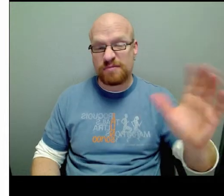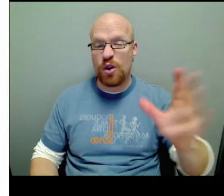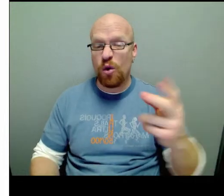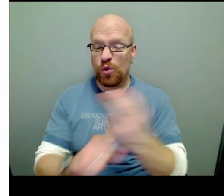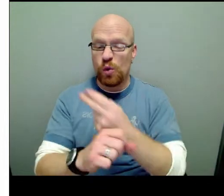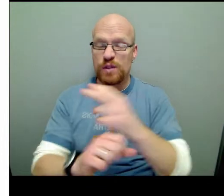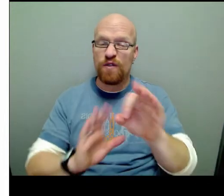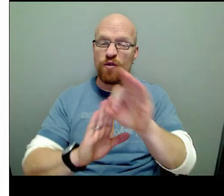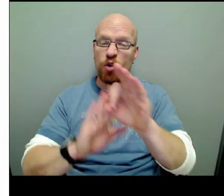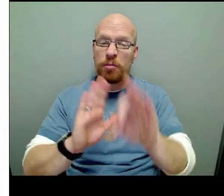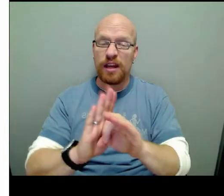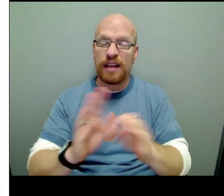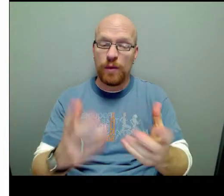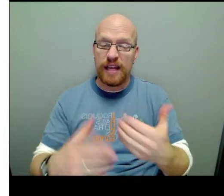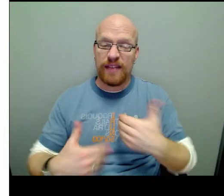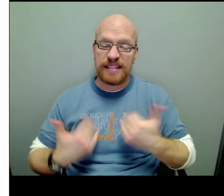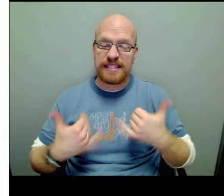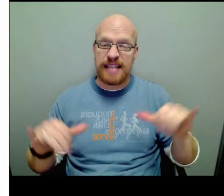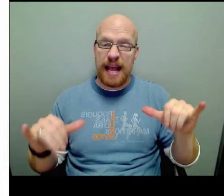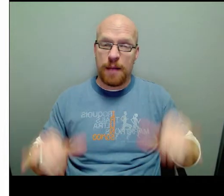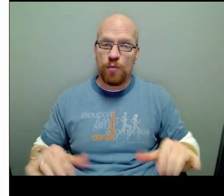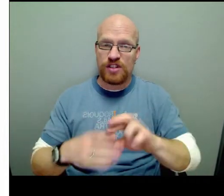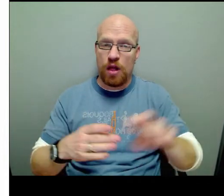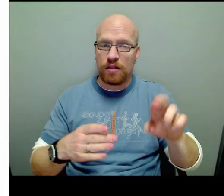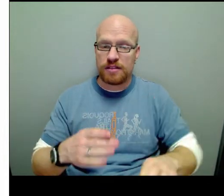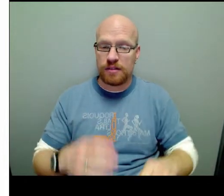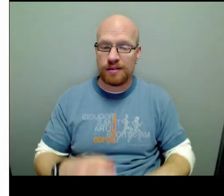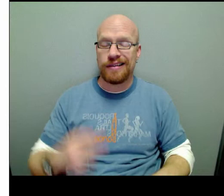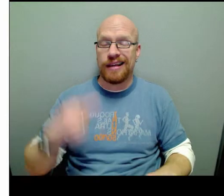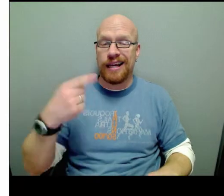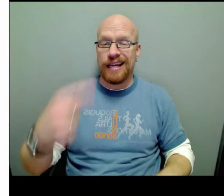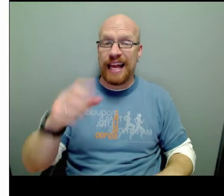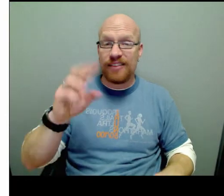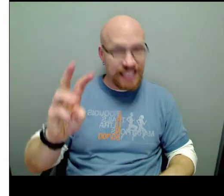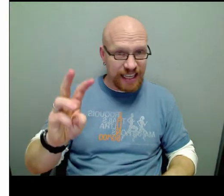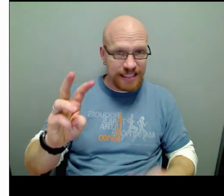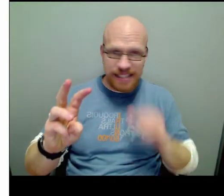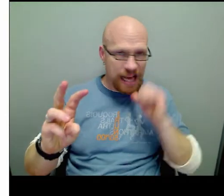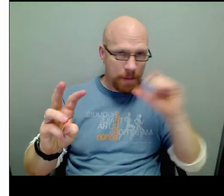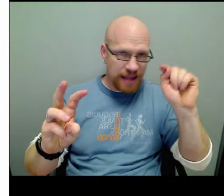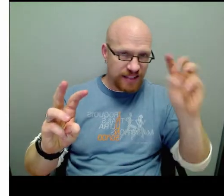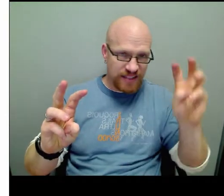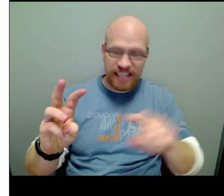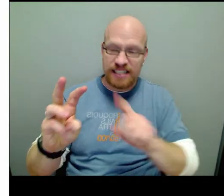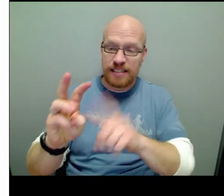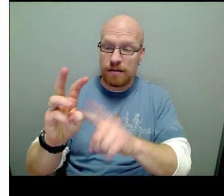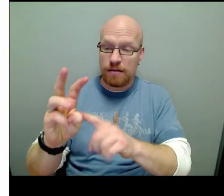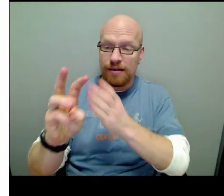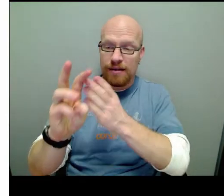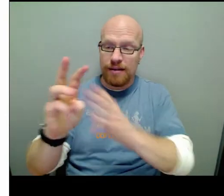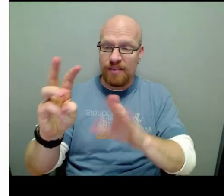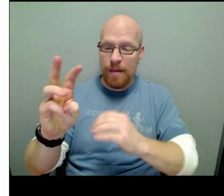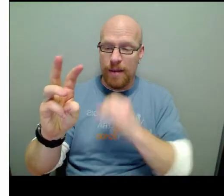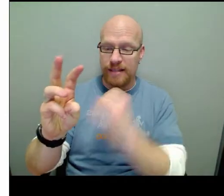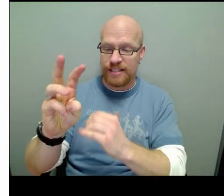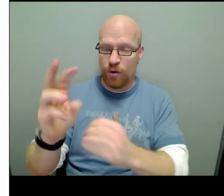So using a formula here we get the same results. Negative 6, not positive 6, divide by zero.